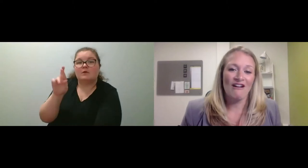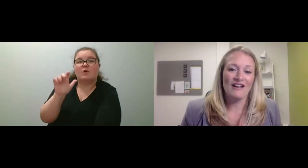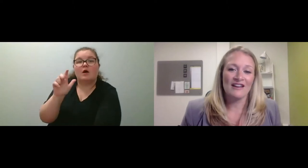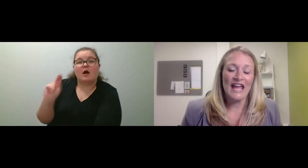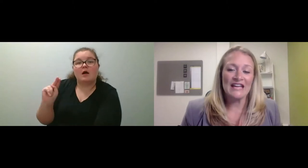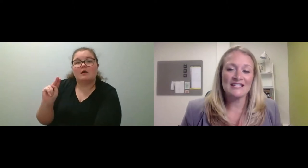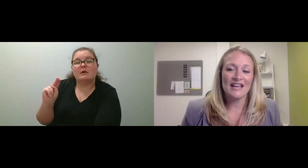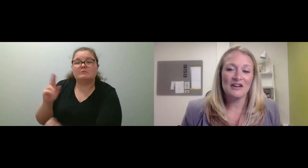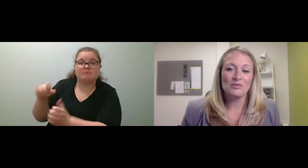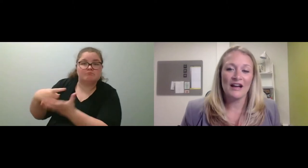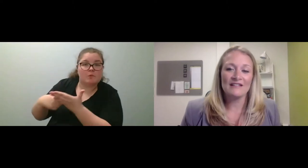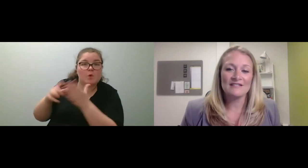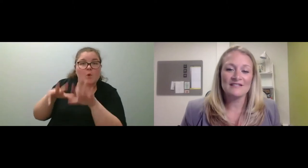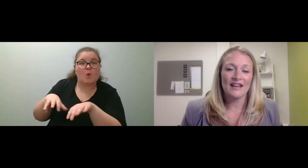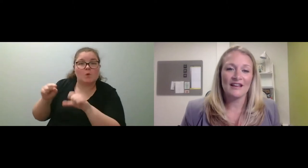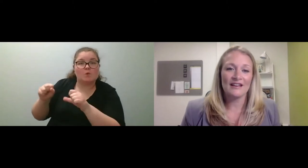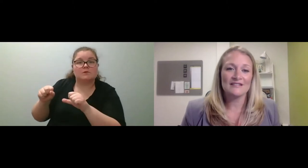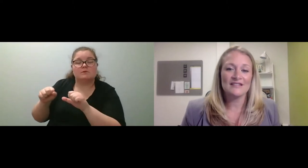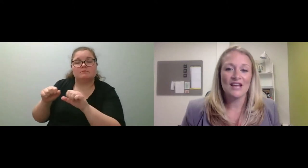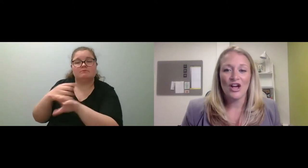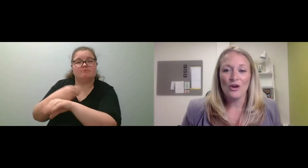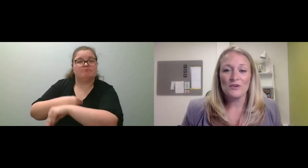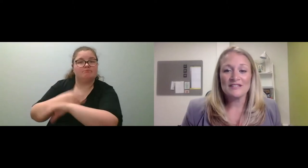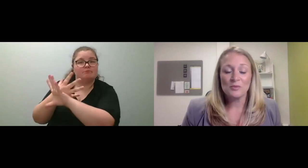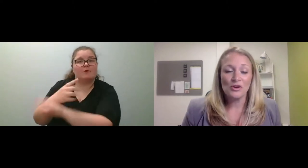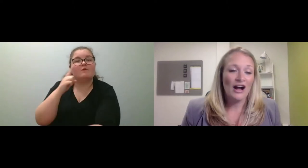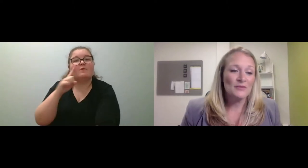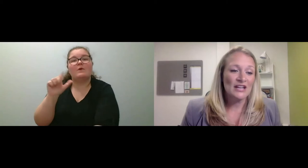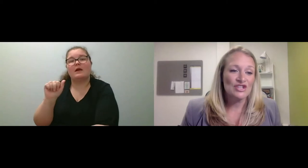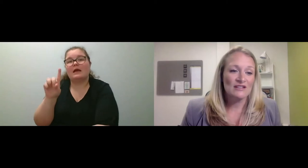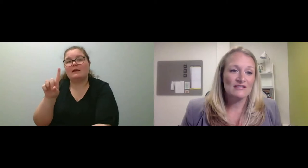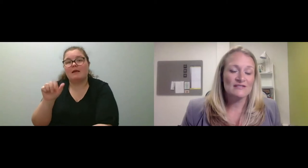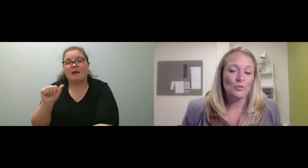on ADA compliance and reasonable accommodations